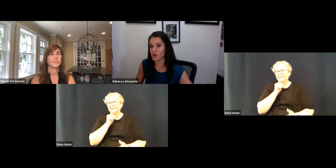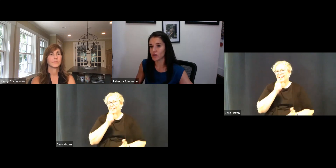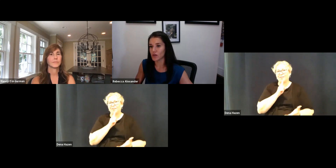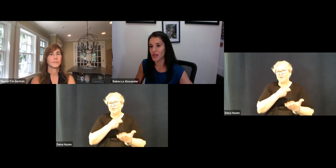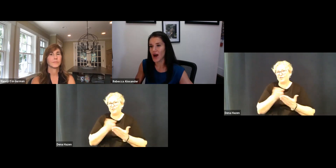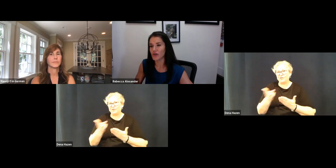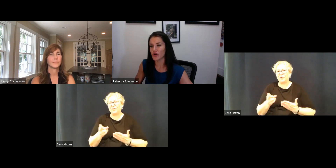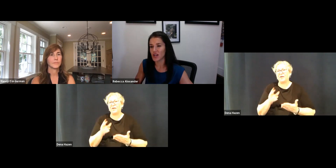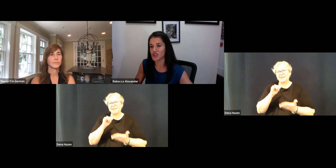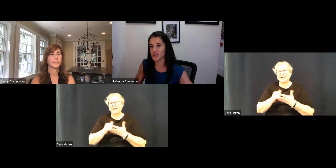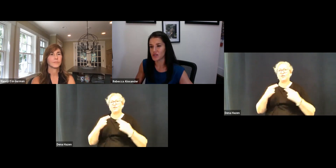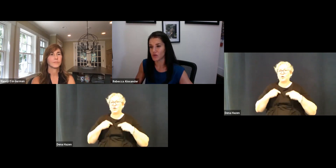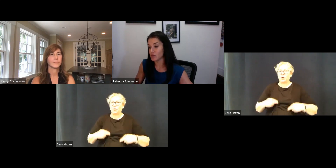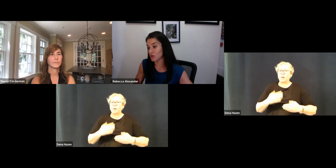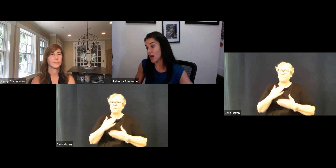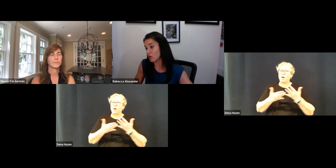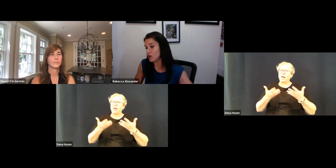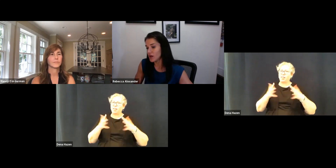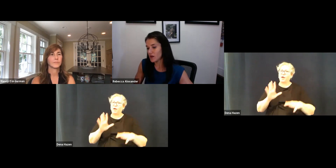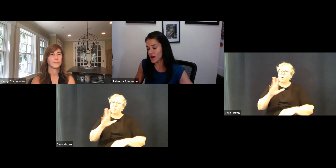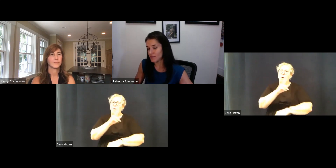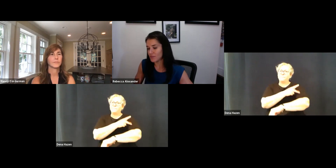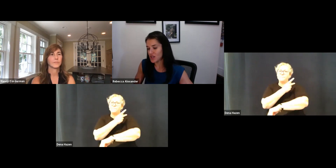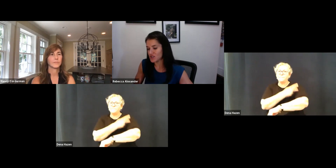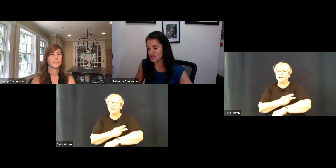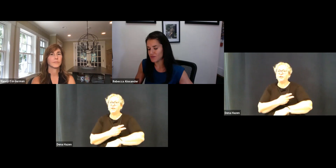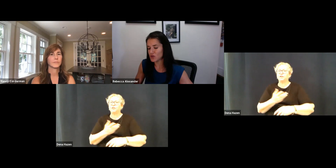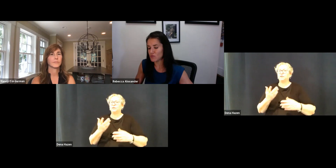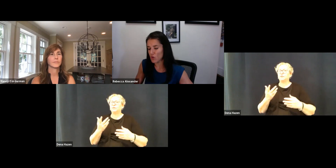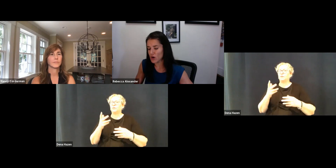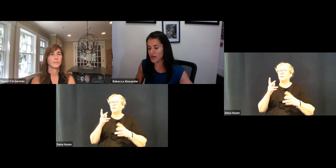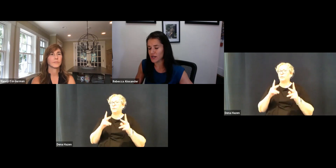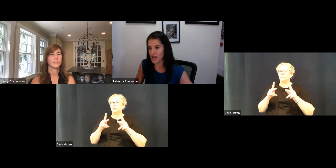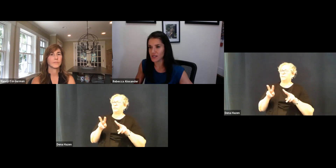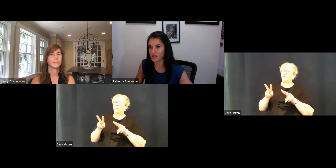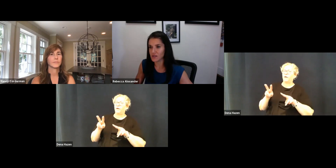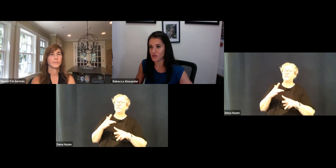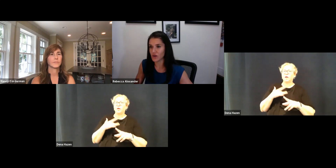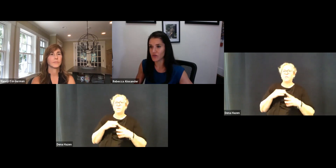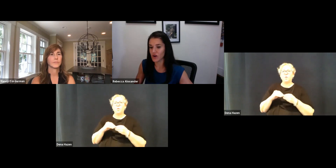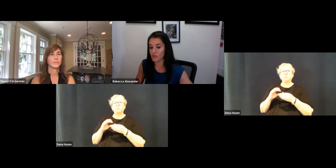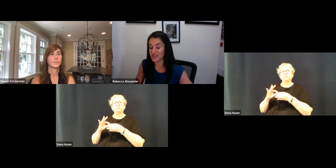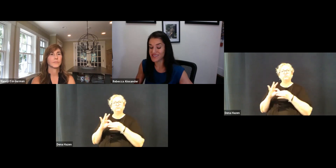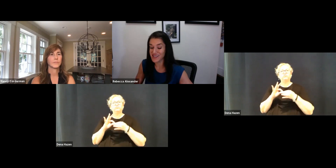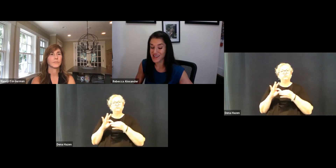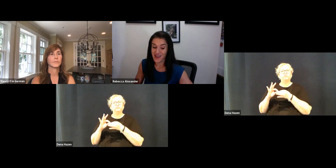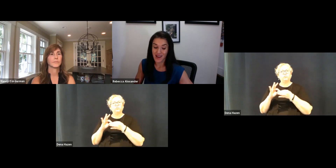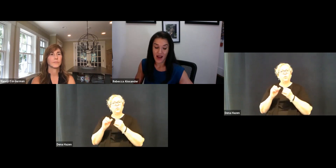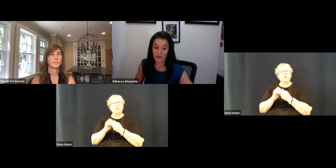will allow your patients or allow patients to feel more connected to their therapists.